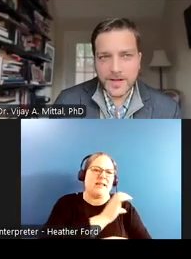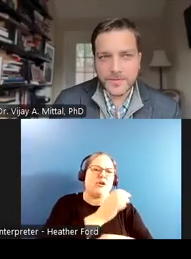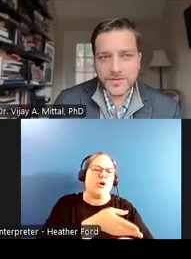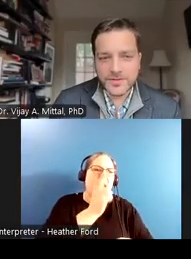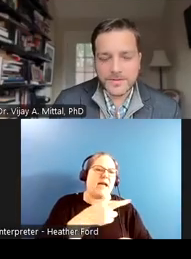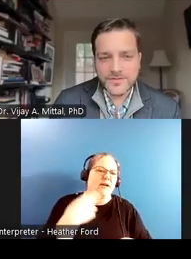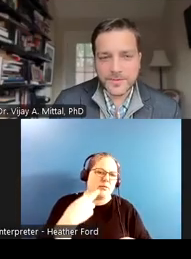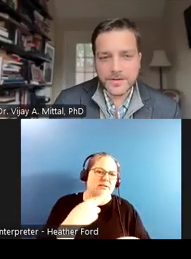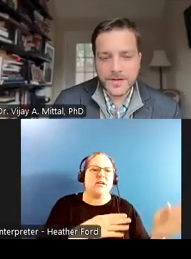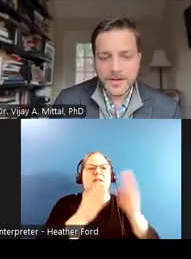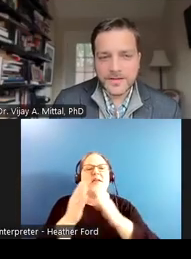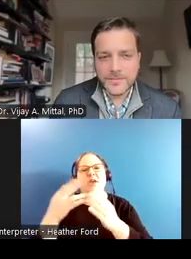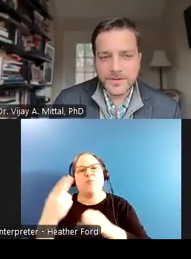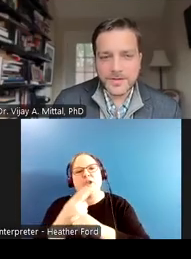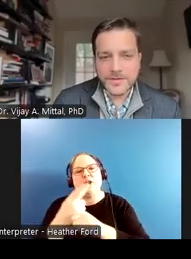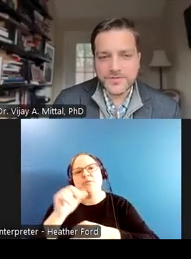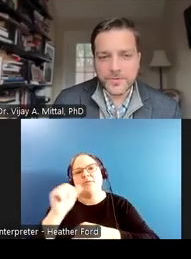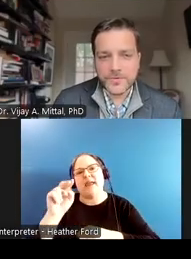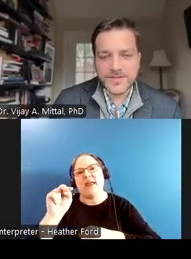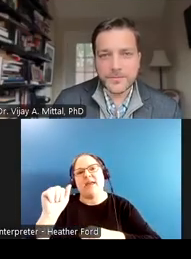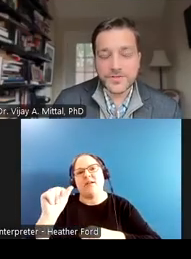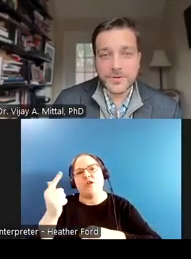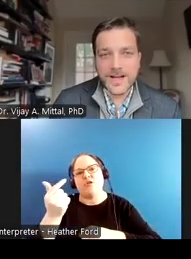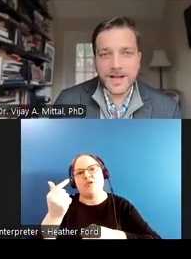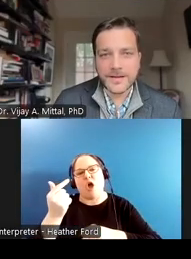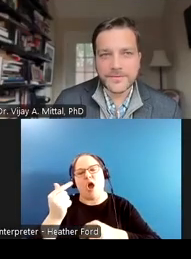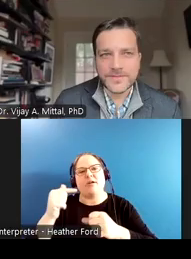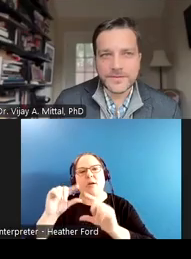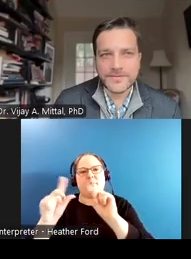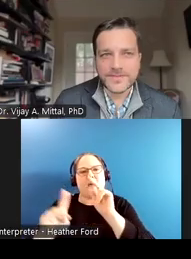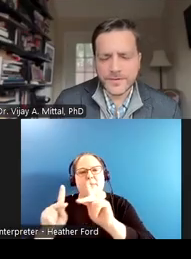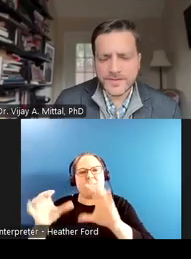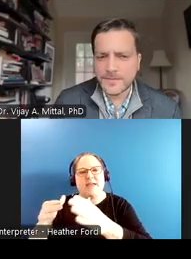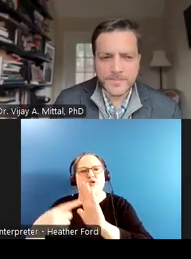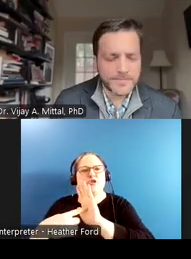population. These were community controls that were showing high levels of psychosis symptoms,